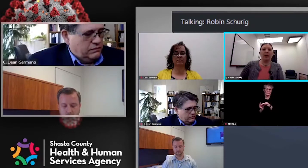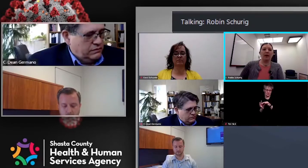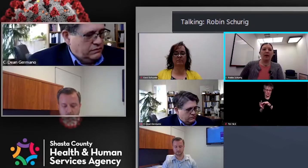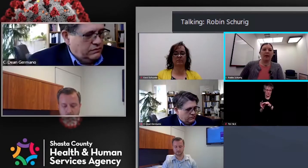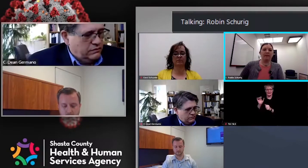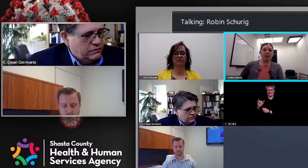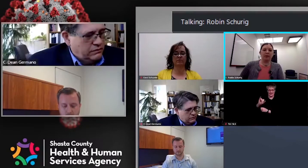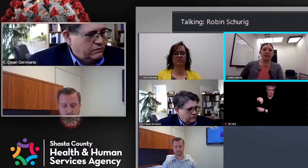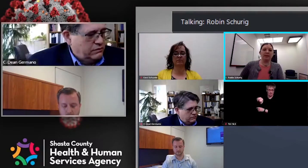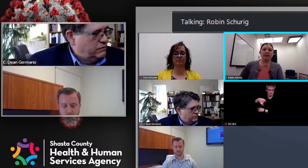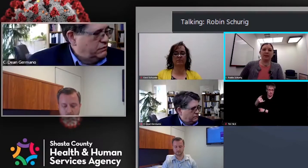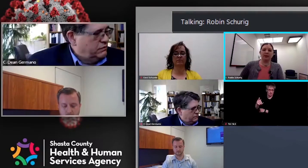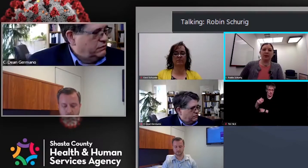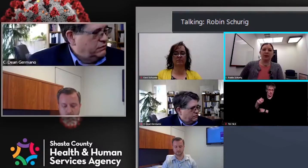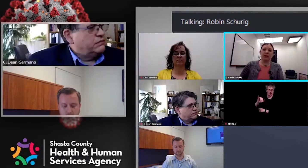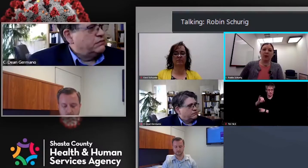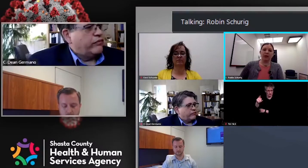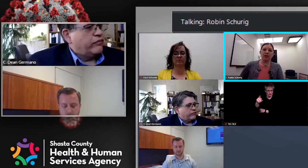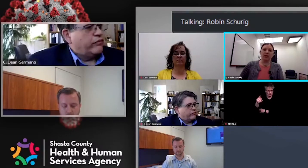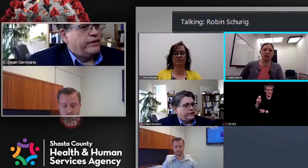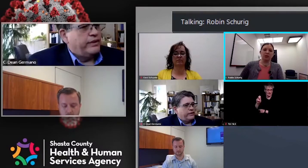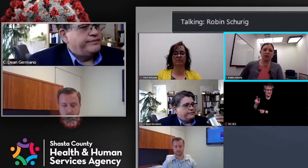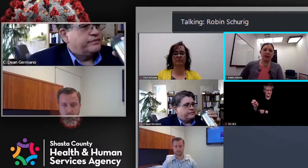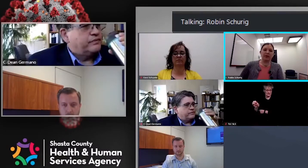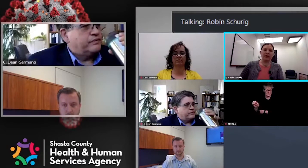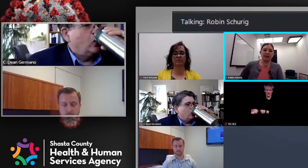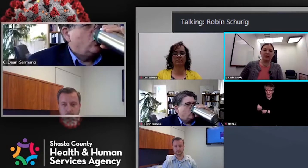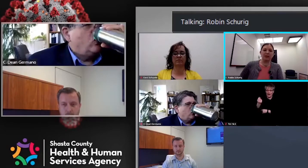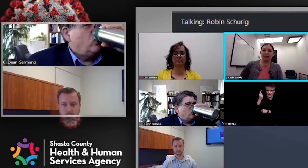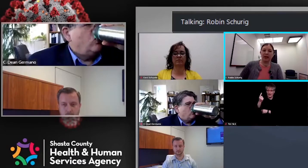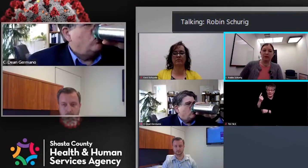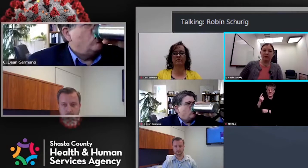working and that the federal government is serious about wanting to ensure that the vaccines